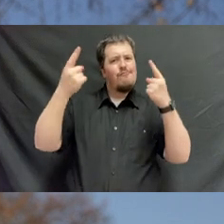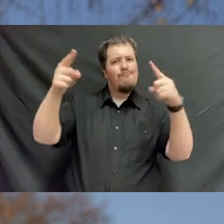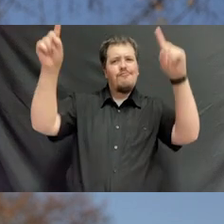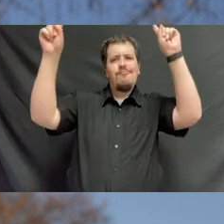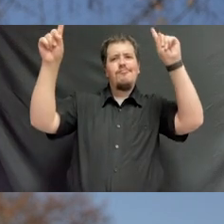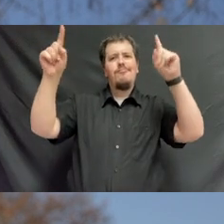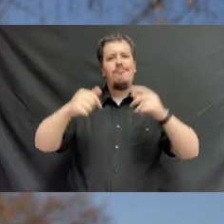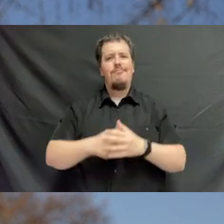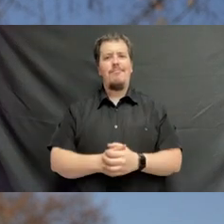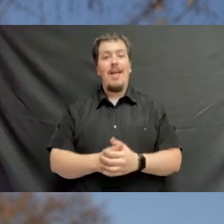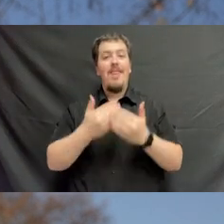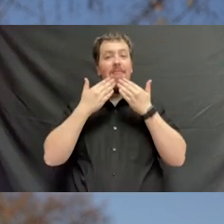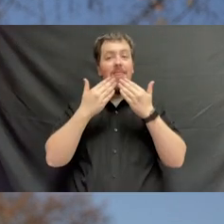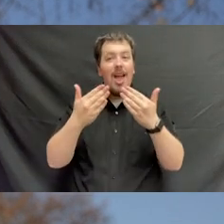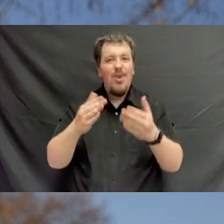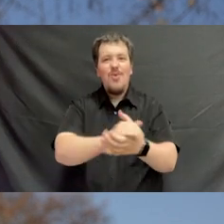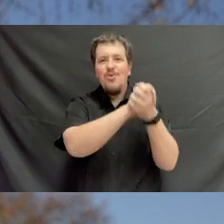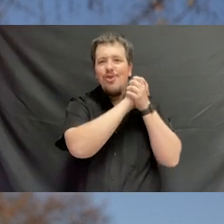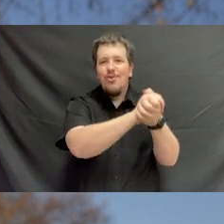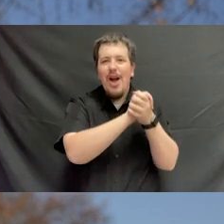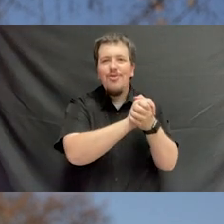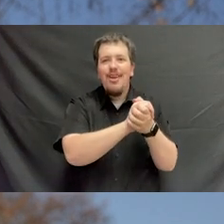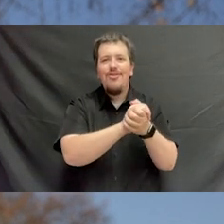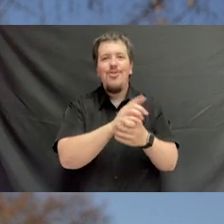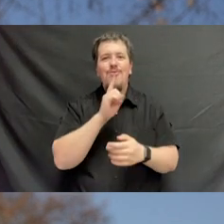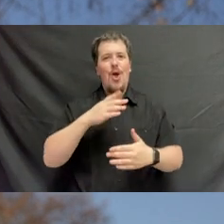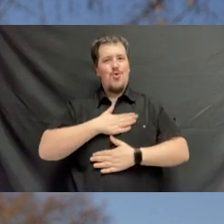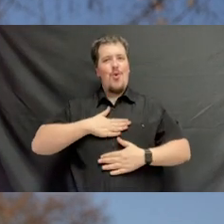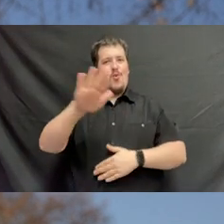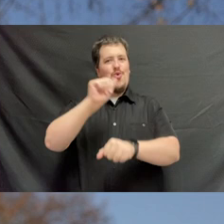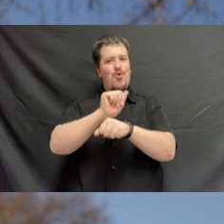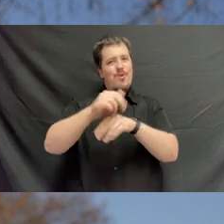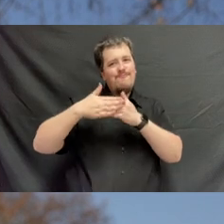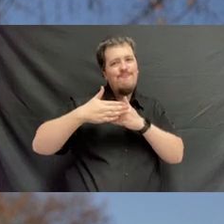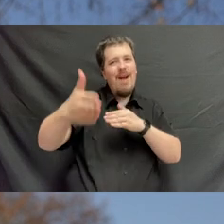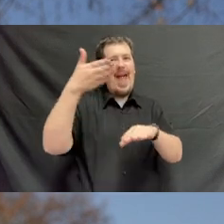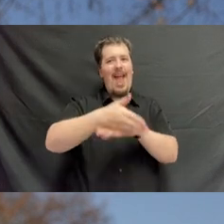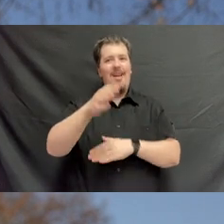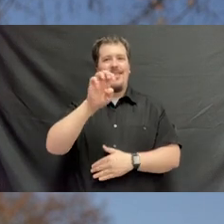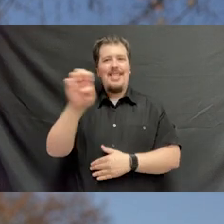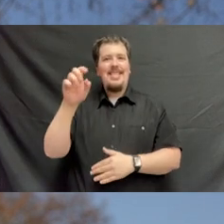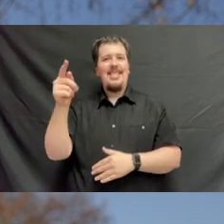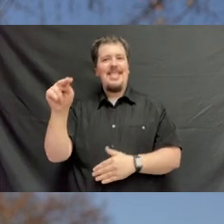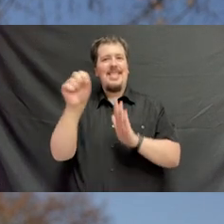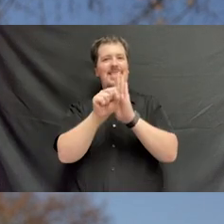that you've been able to achieve. Thank you, and congratulations, and enjoy your career after East Tennessee State University.